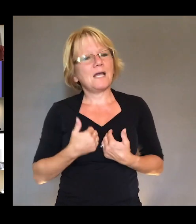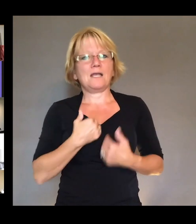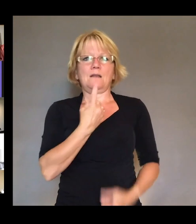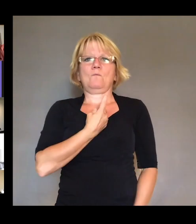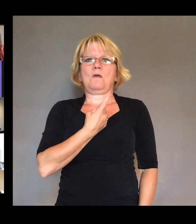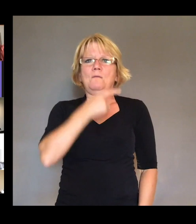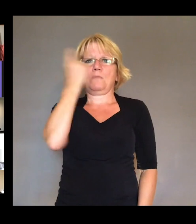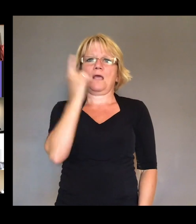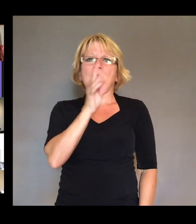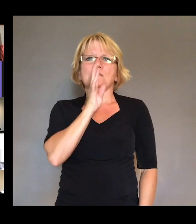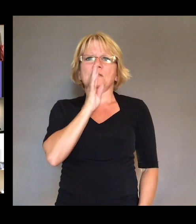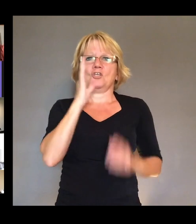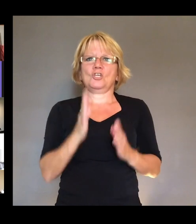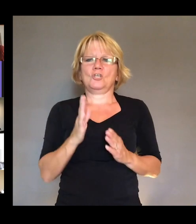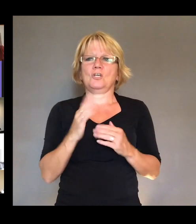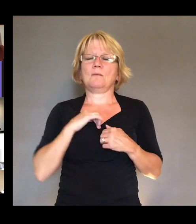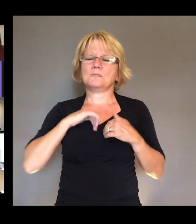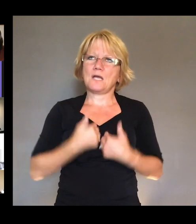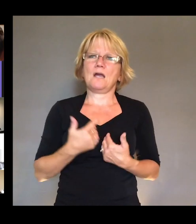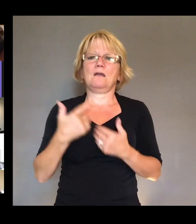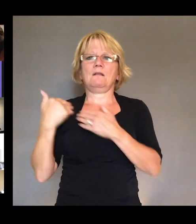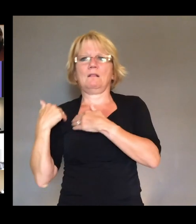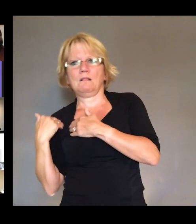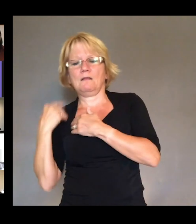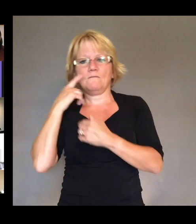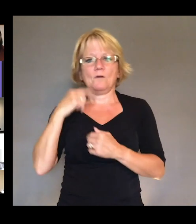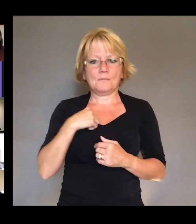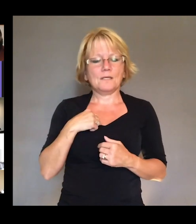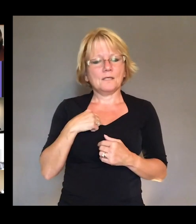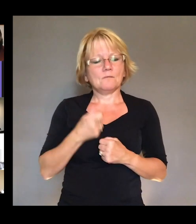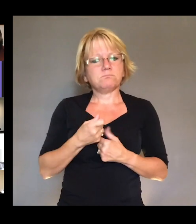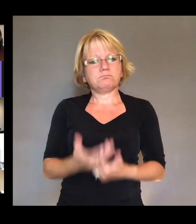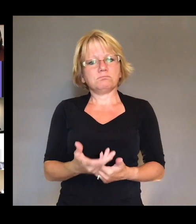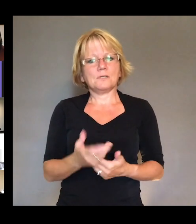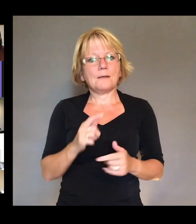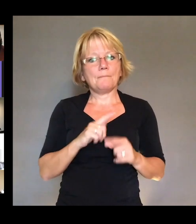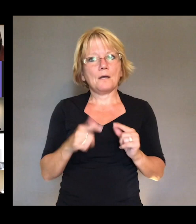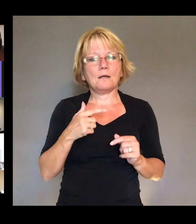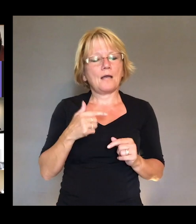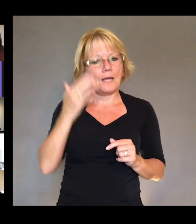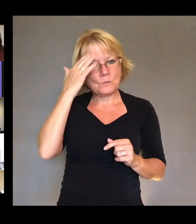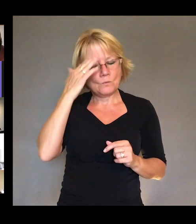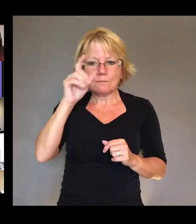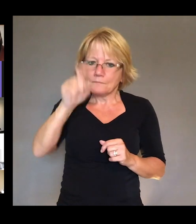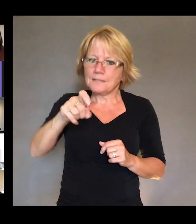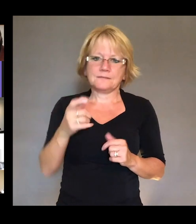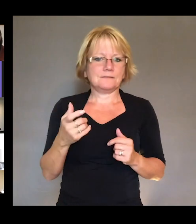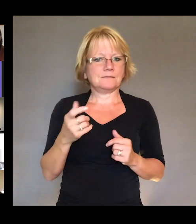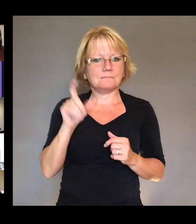I'm tired of being the black voice all the time, like that becomes draining sometimes. But I knew I had to do it.